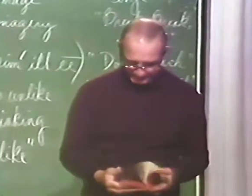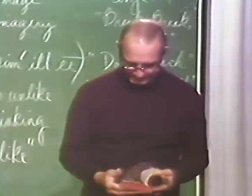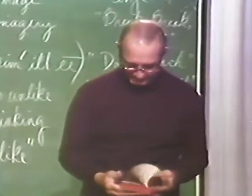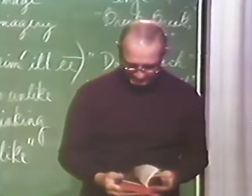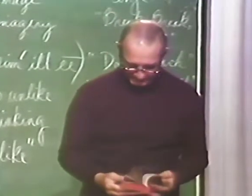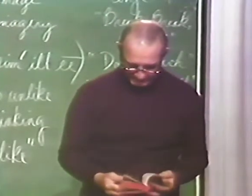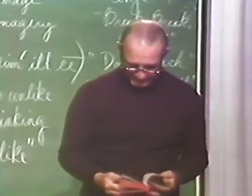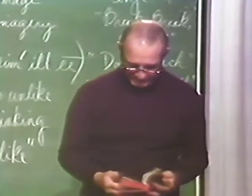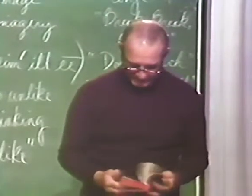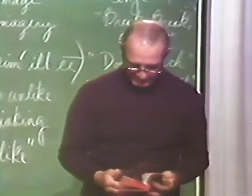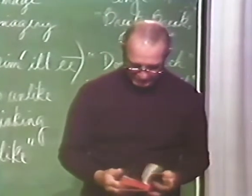PAGE...